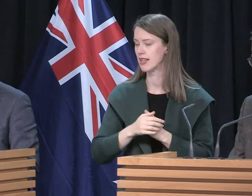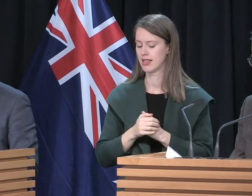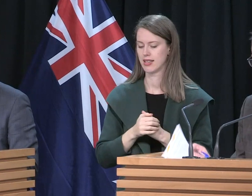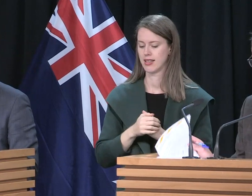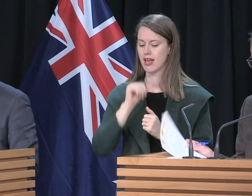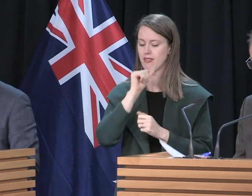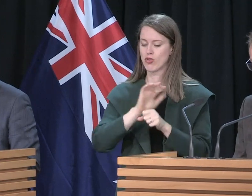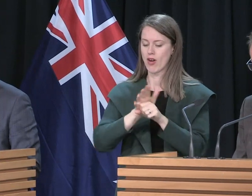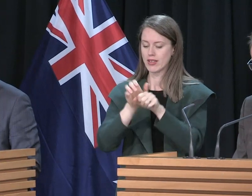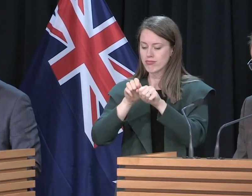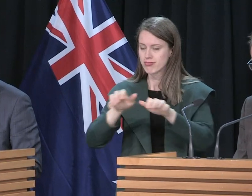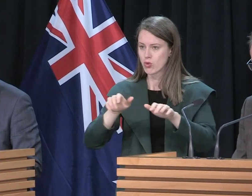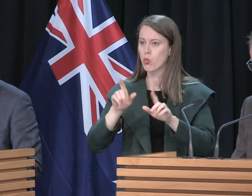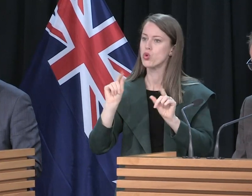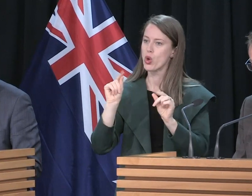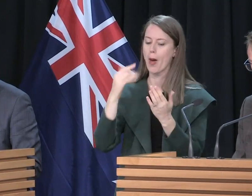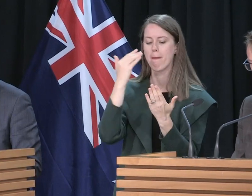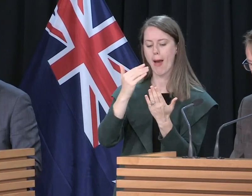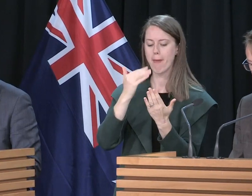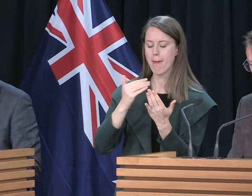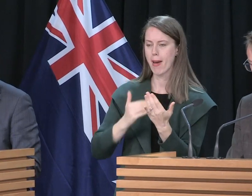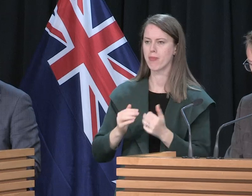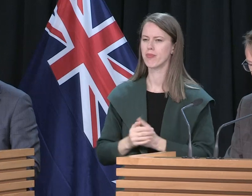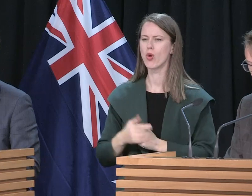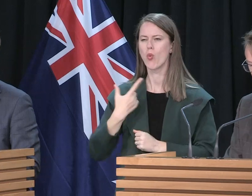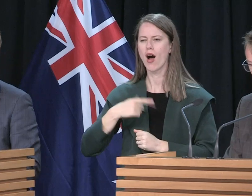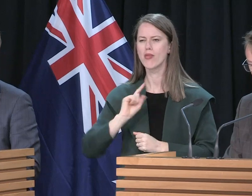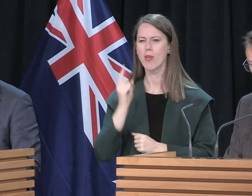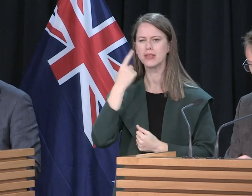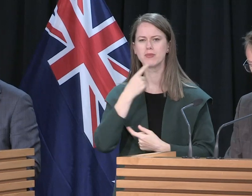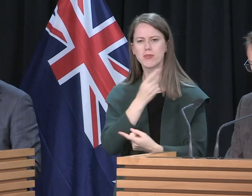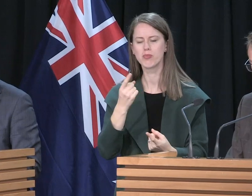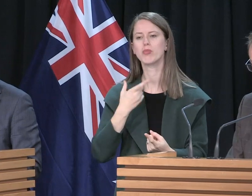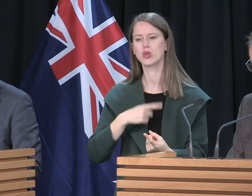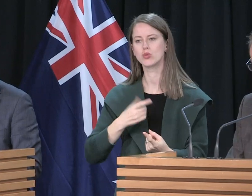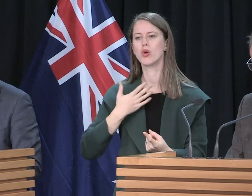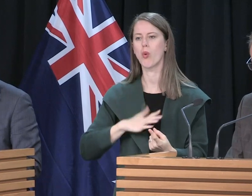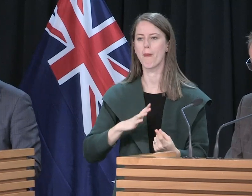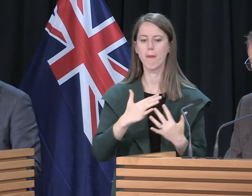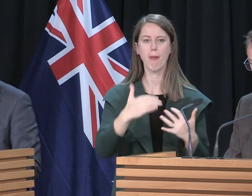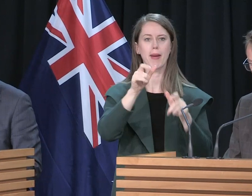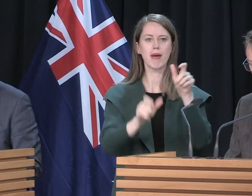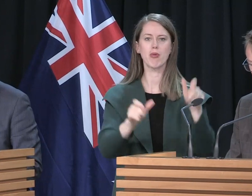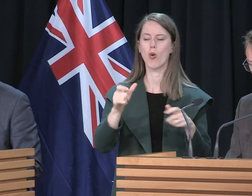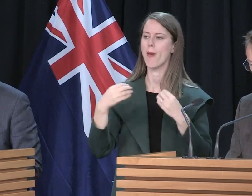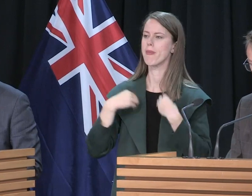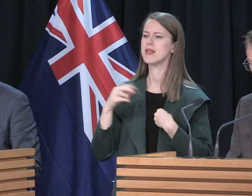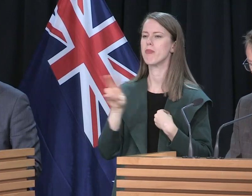be a resurgence of COVID-19 in New Zealand. That is should there be community transmission in New Zealand.